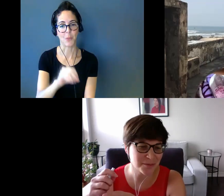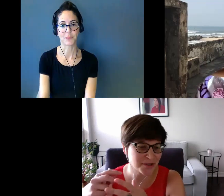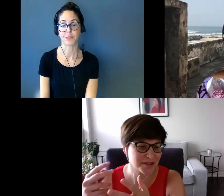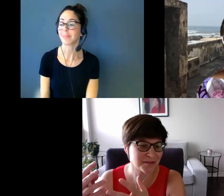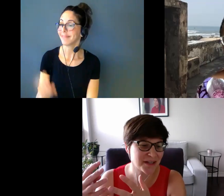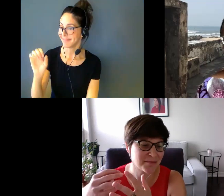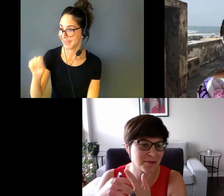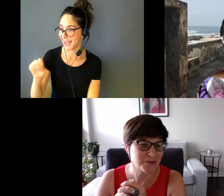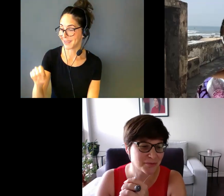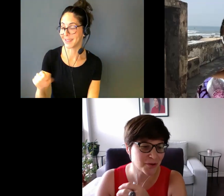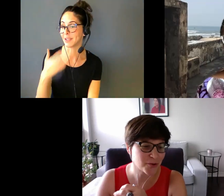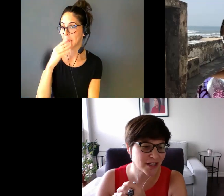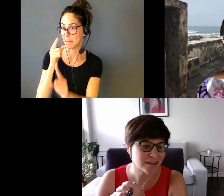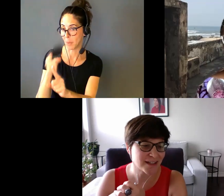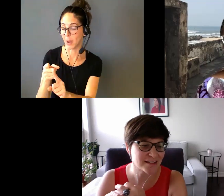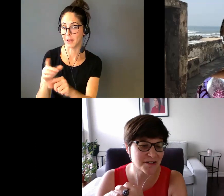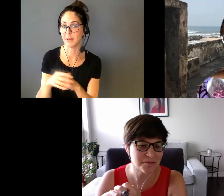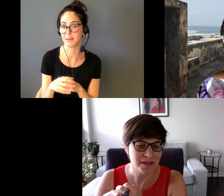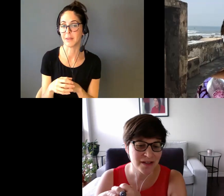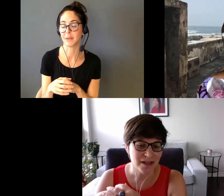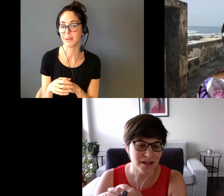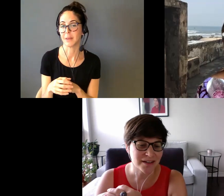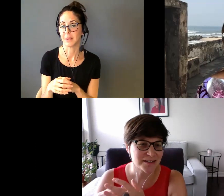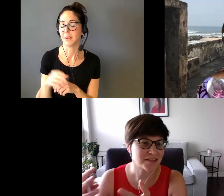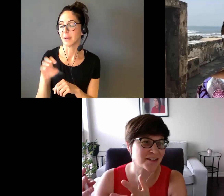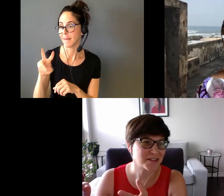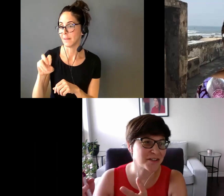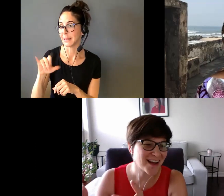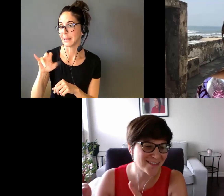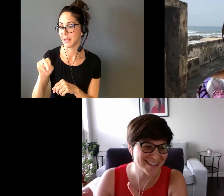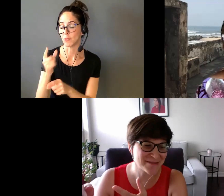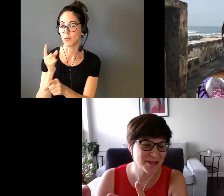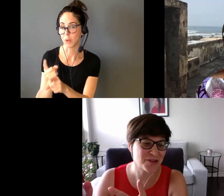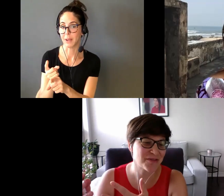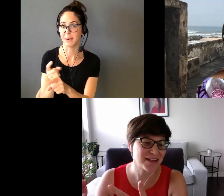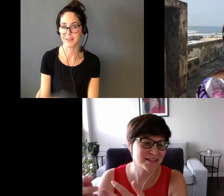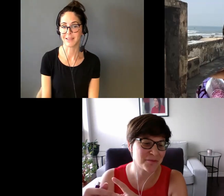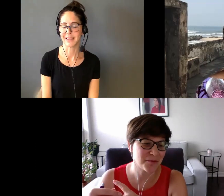good one that I’ll put on, maybe I’ll note on the recording that it’s a good caveat to mention that